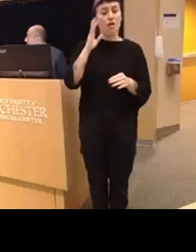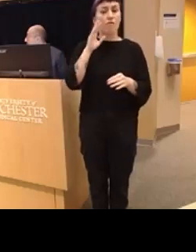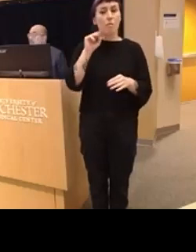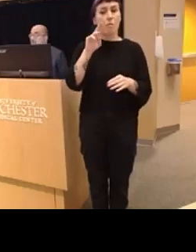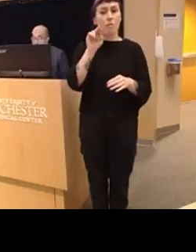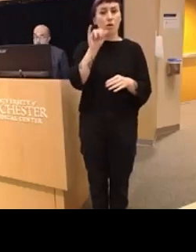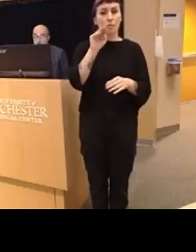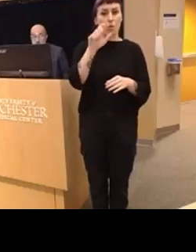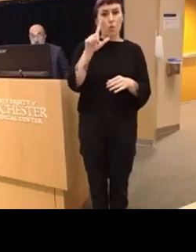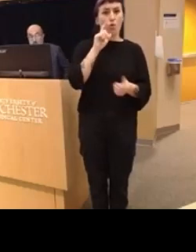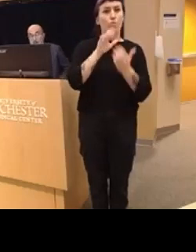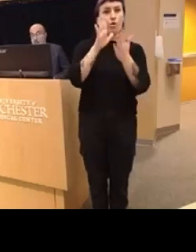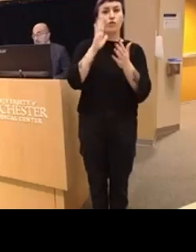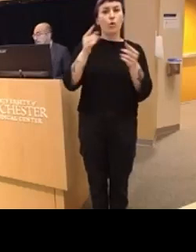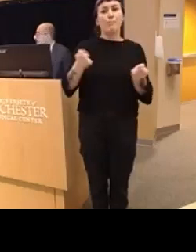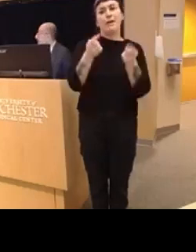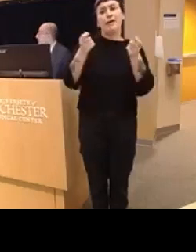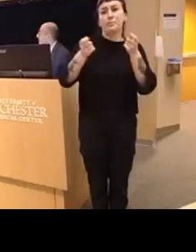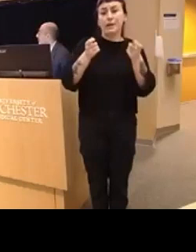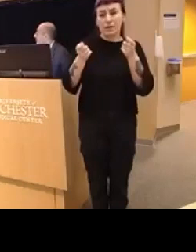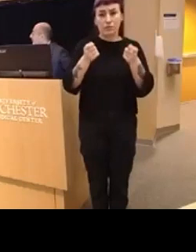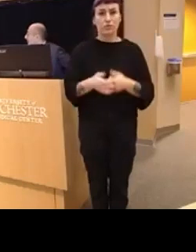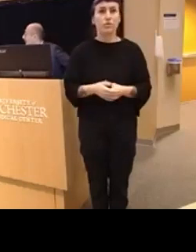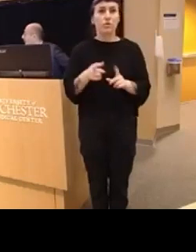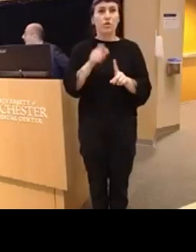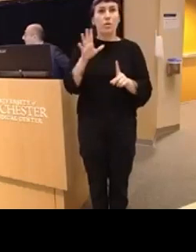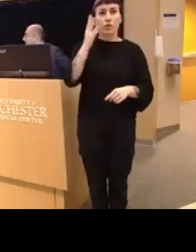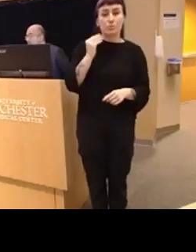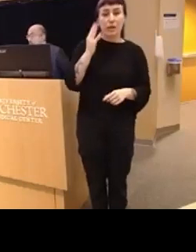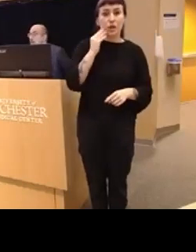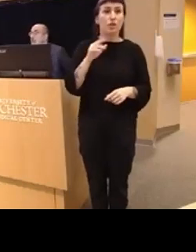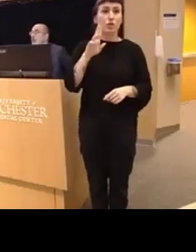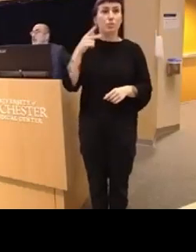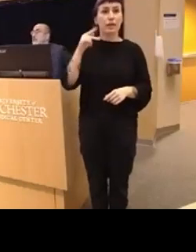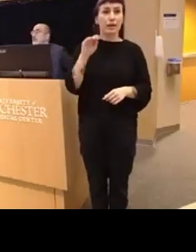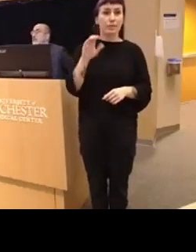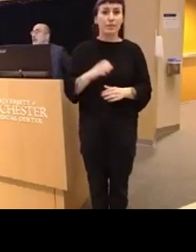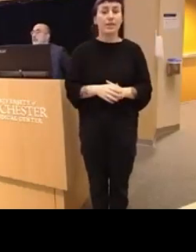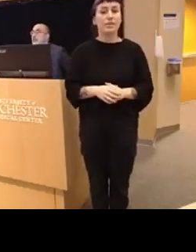approach to pain management maybe even uh from your experience of UPMC yeah yeah so we have a